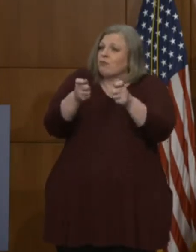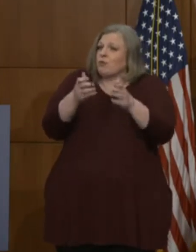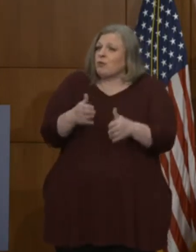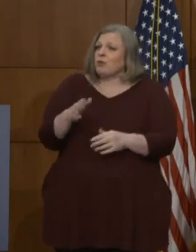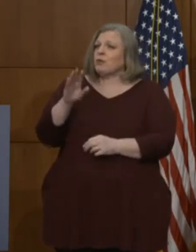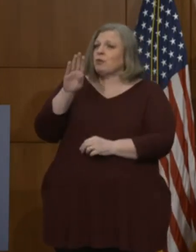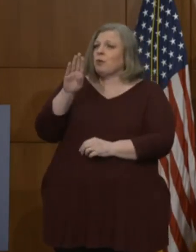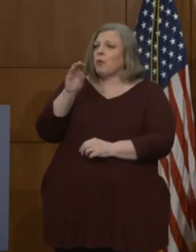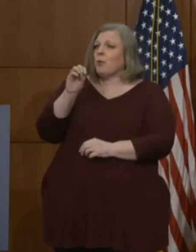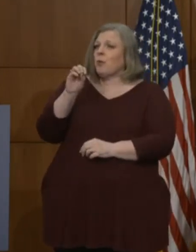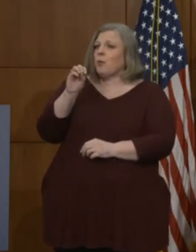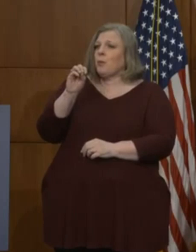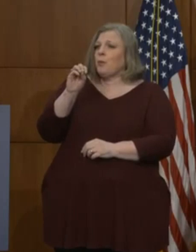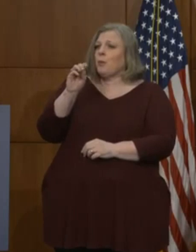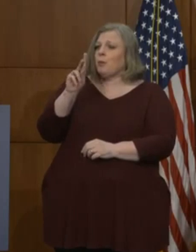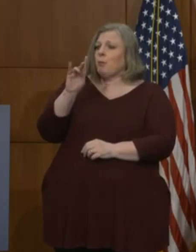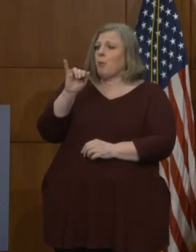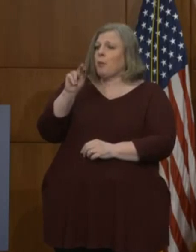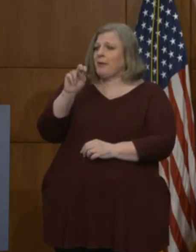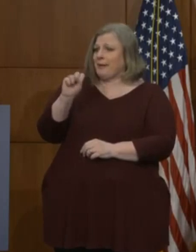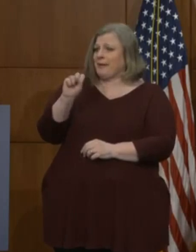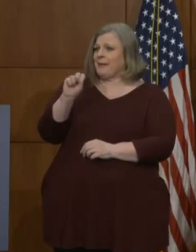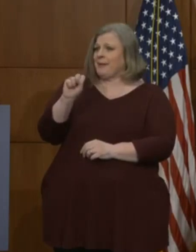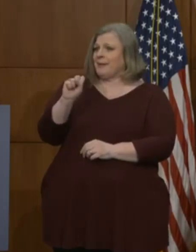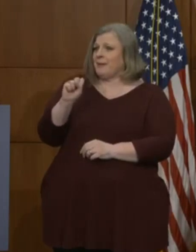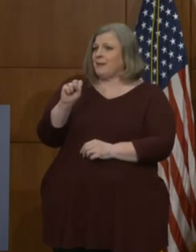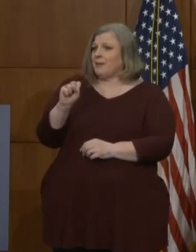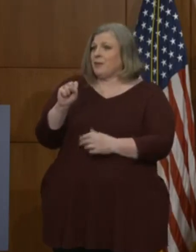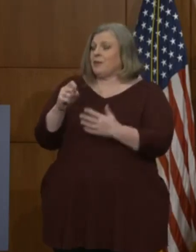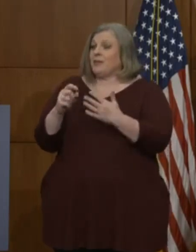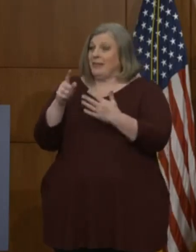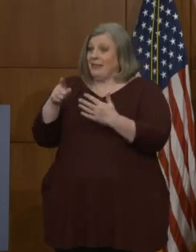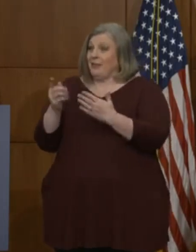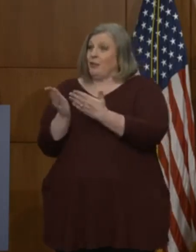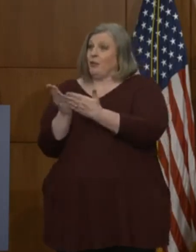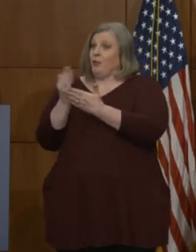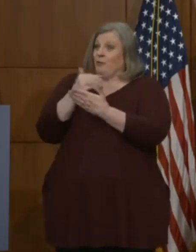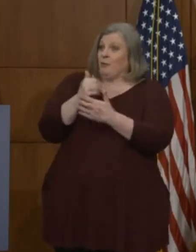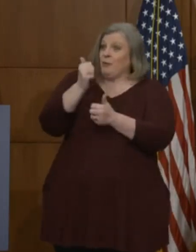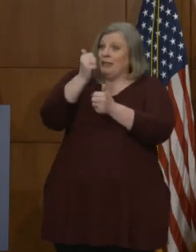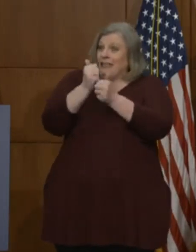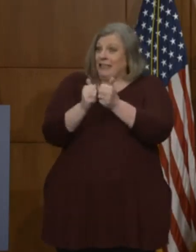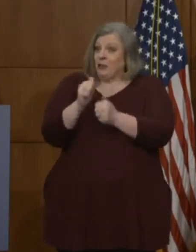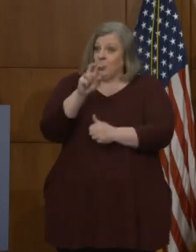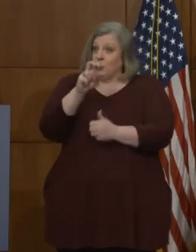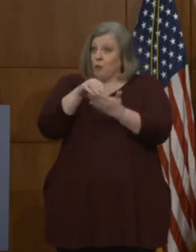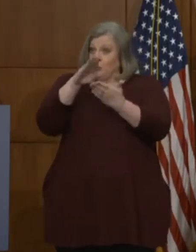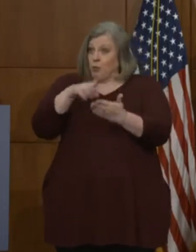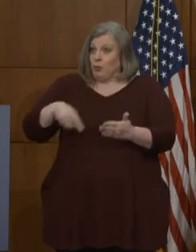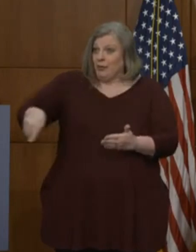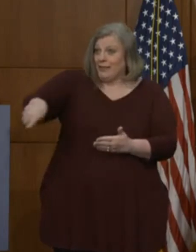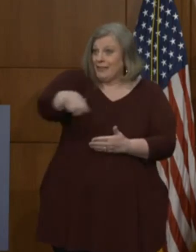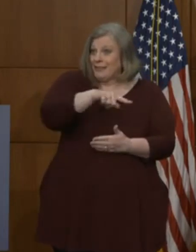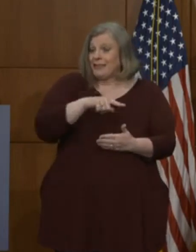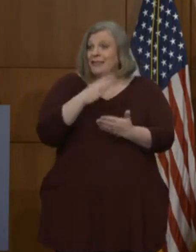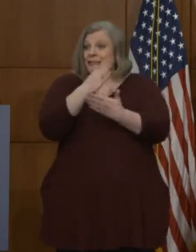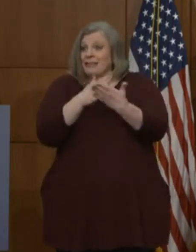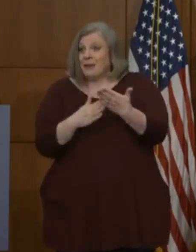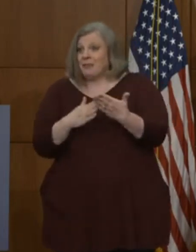WE ARE WORKING DILIGENTLY- DIRECTOR BOYKIN BOYKINS IN HER DIRECTOR BOYKIN BOYKINS IN HER TEAM ARE REVIEWING EACH AND TEAM ARE REVIEWING EACH AND EVERY ONE OF THOSE TWO HUNDRED EVERY ONE OF THOSE TWO HUNDRED KIDS A SOME OF THEIR BASED ON